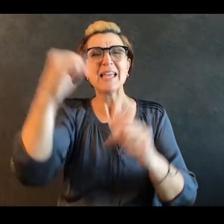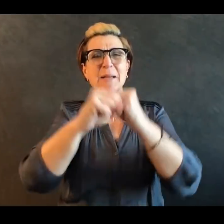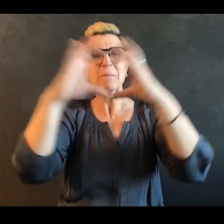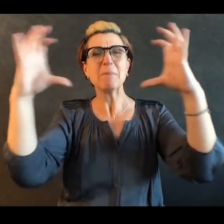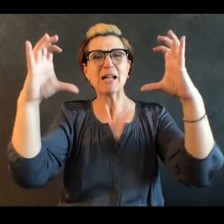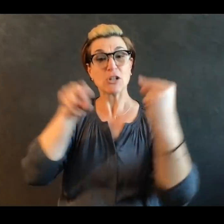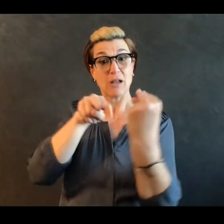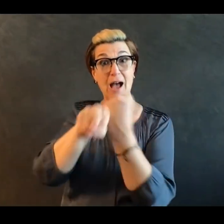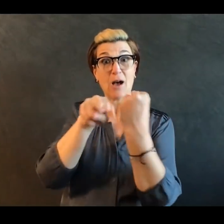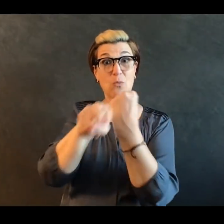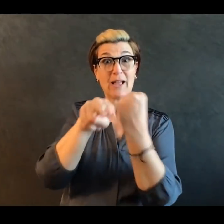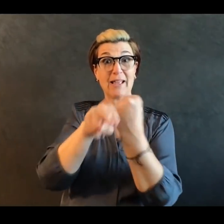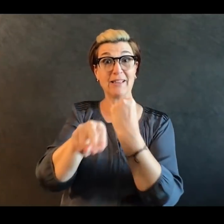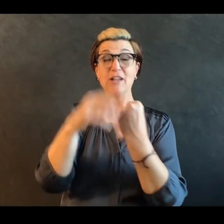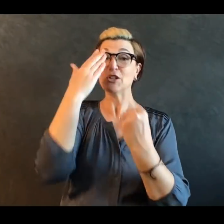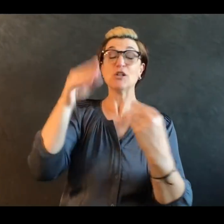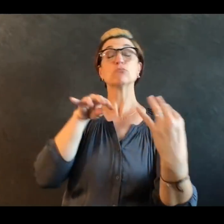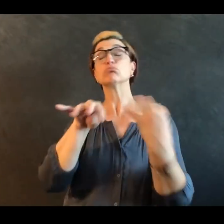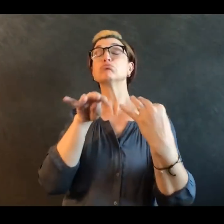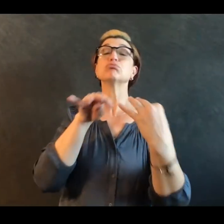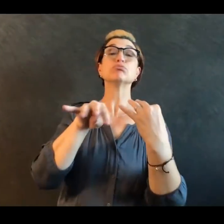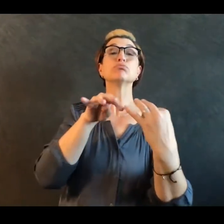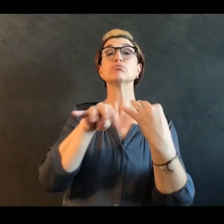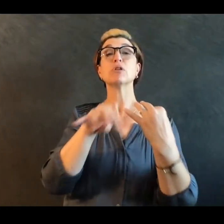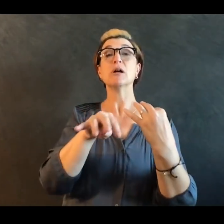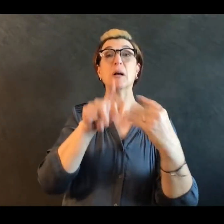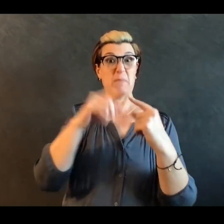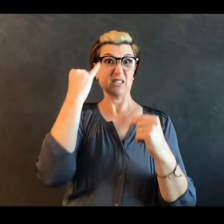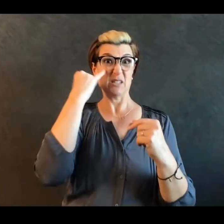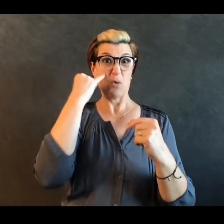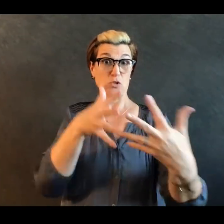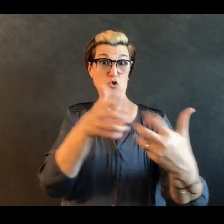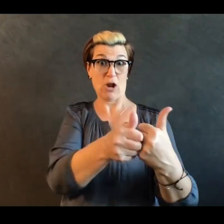well and you have a crash at one place it backs up and that's what's happening